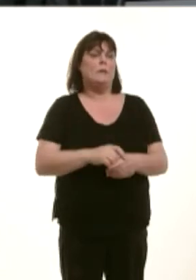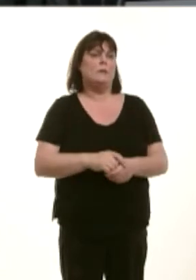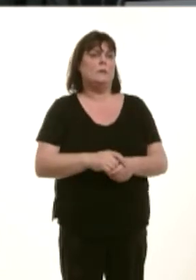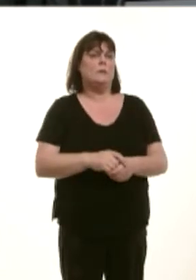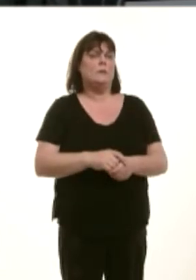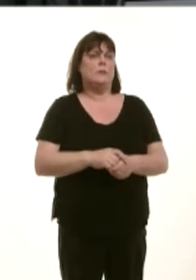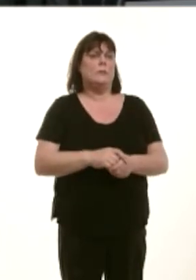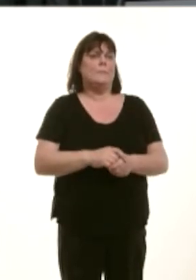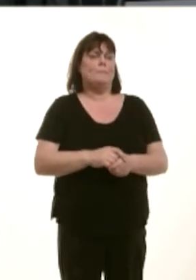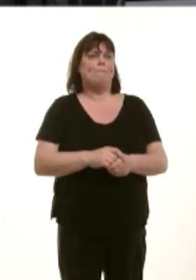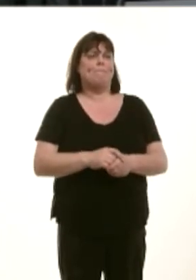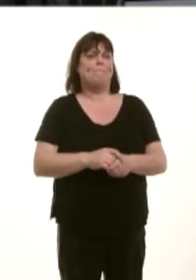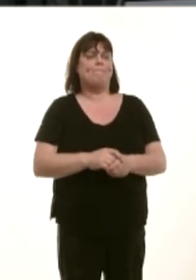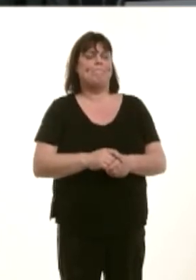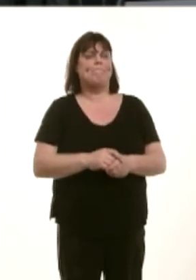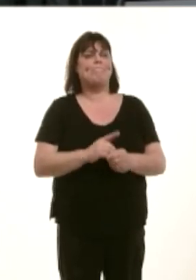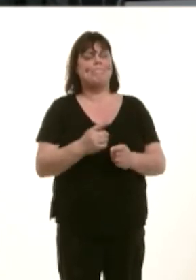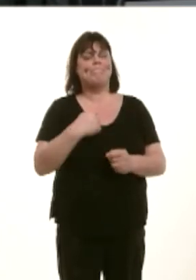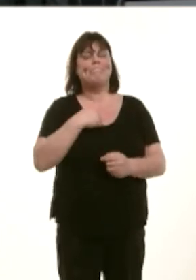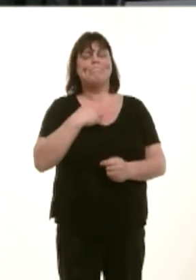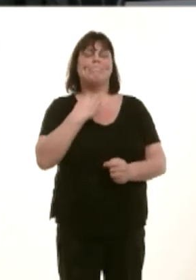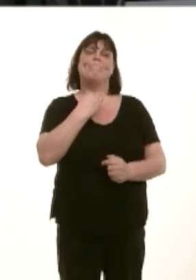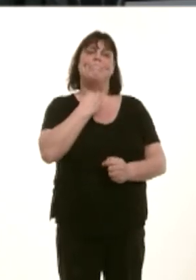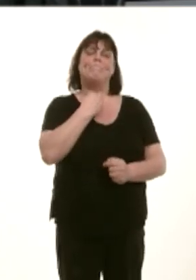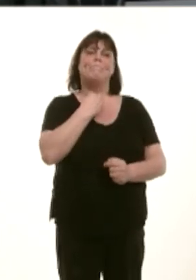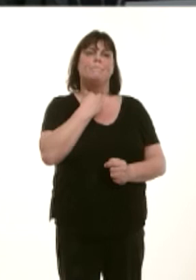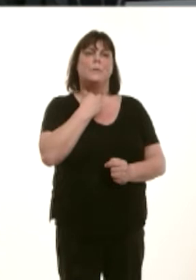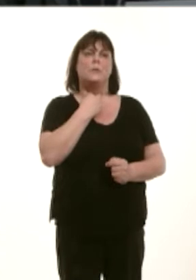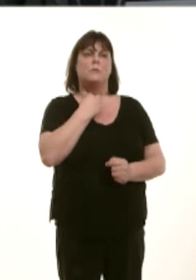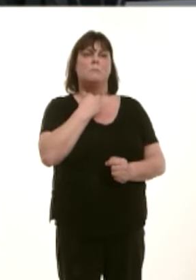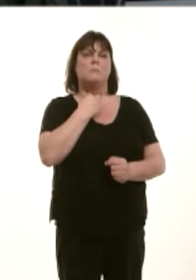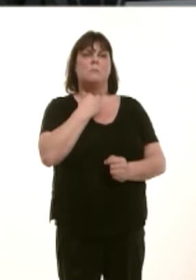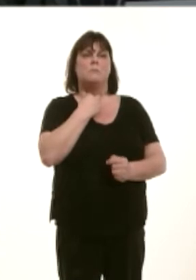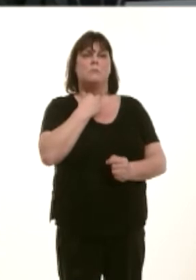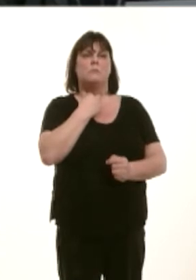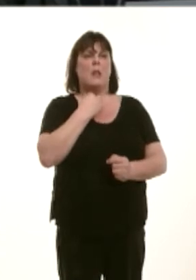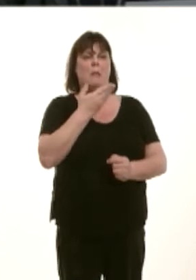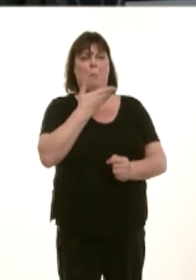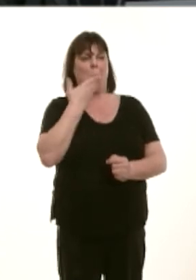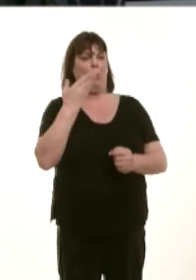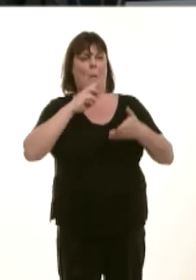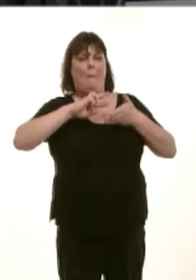Of course, it is very disappointing to think that there aren’t any plans at present to